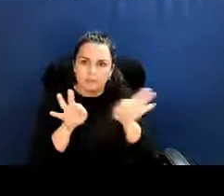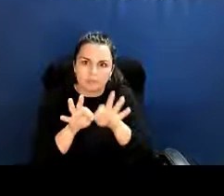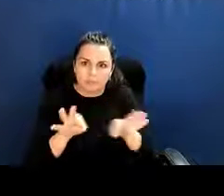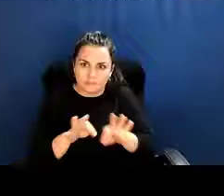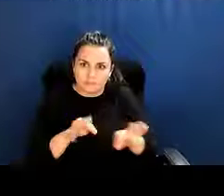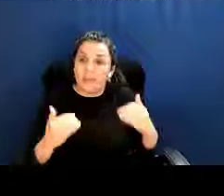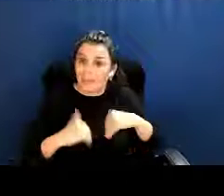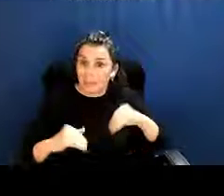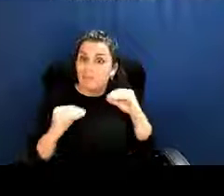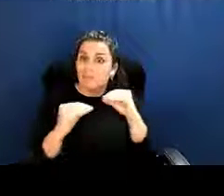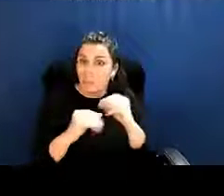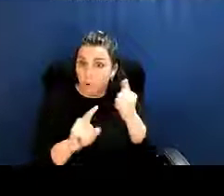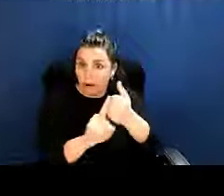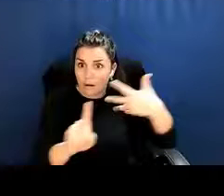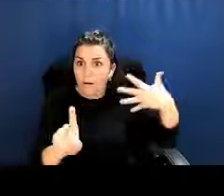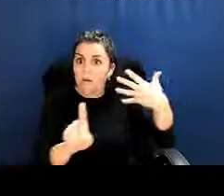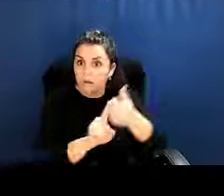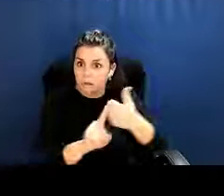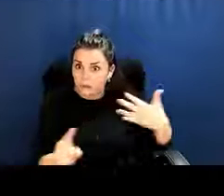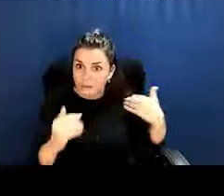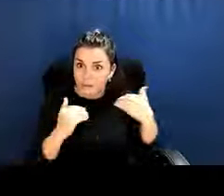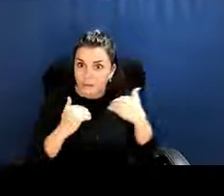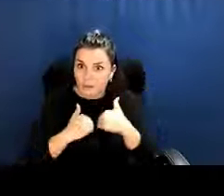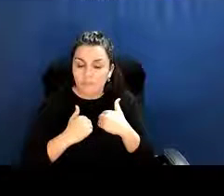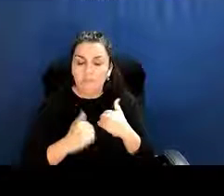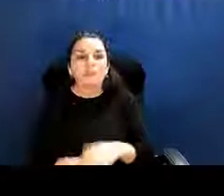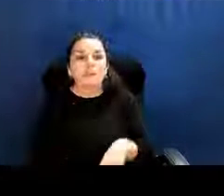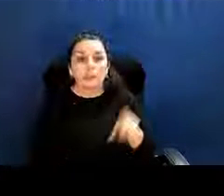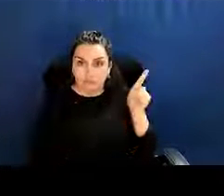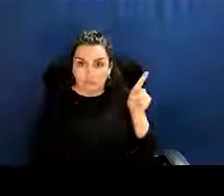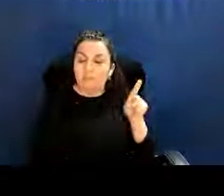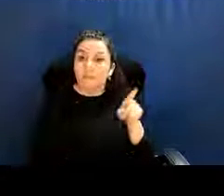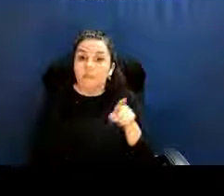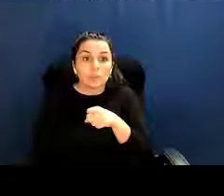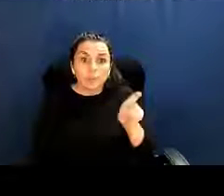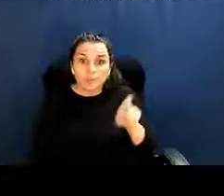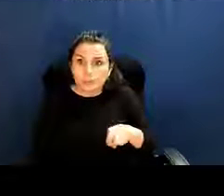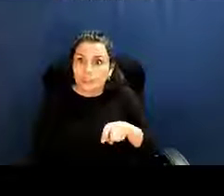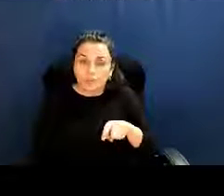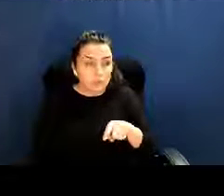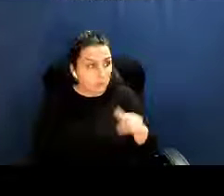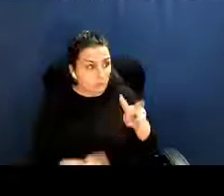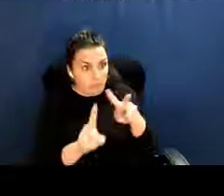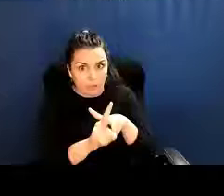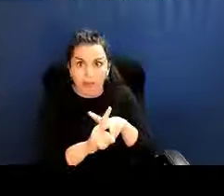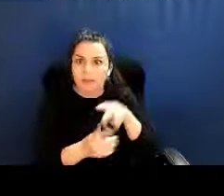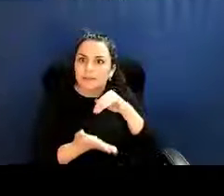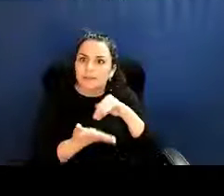in order to be able to invoke on the exemptions, you need to make sure that all the conditions